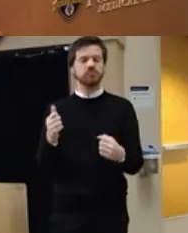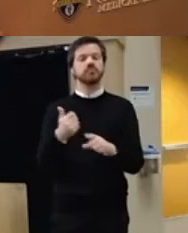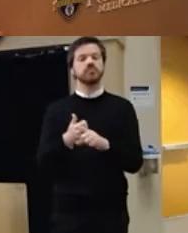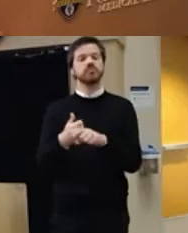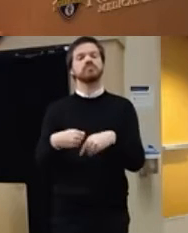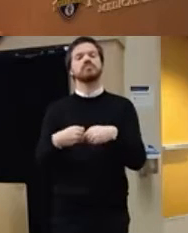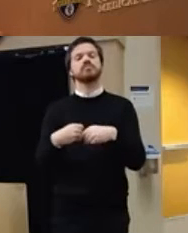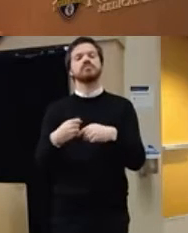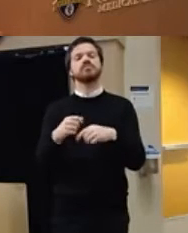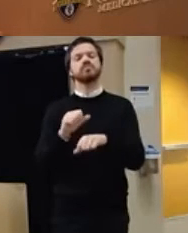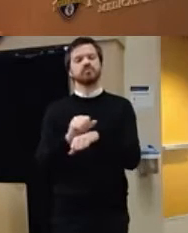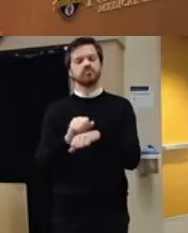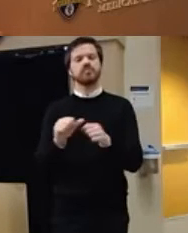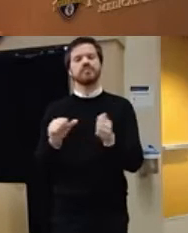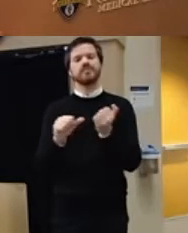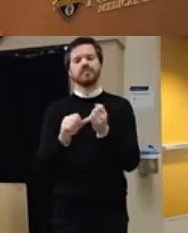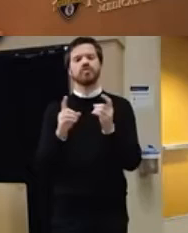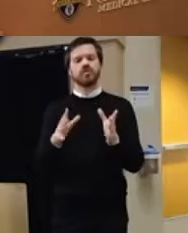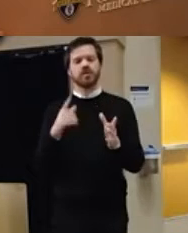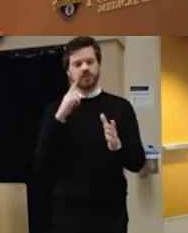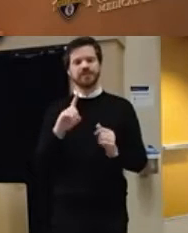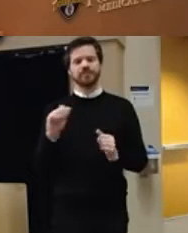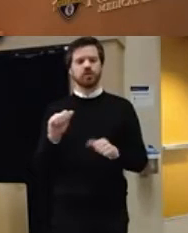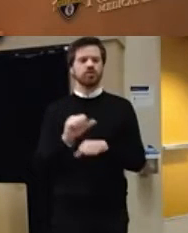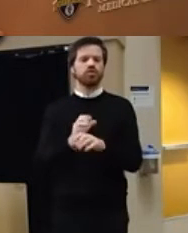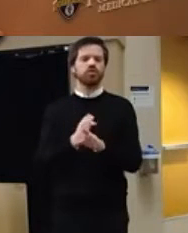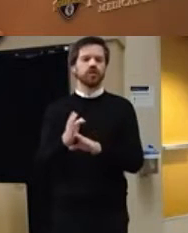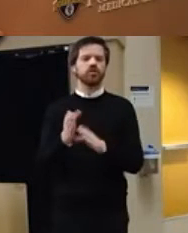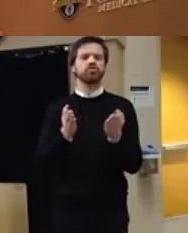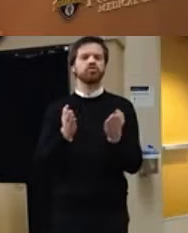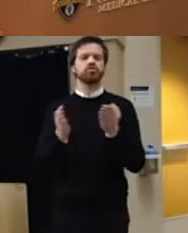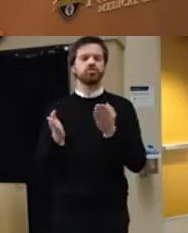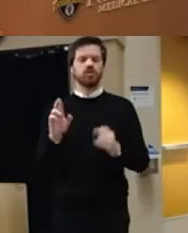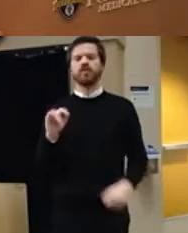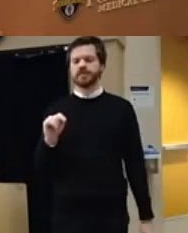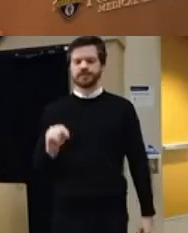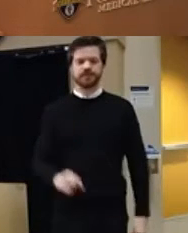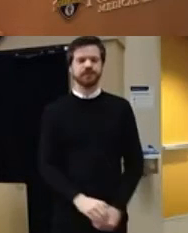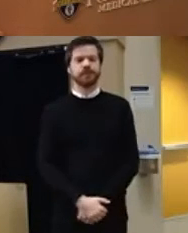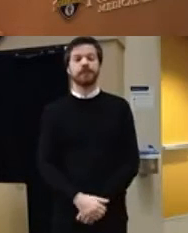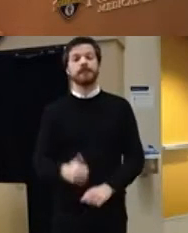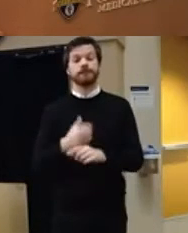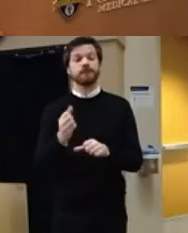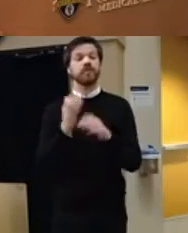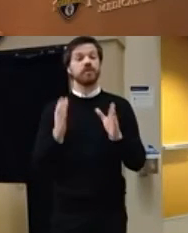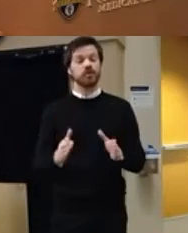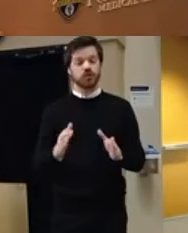assistant director of disability career services at RIT she is the winner of the New York New York